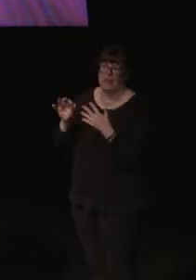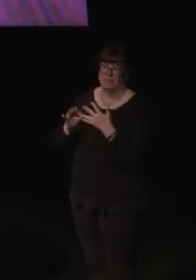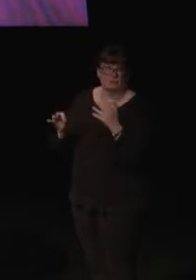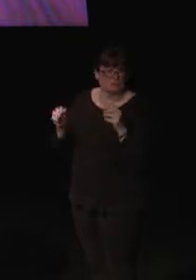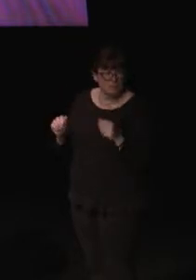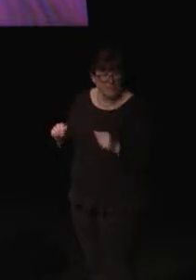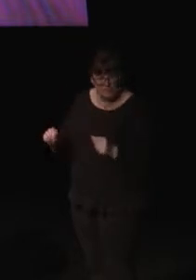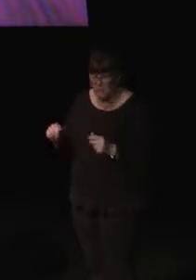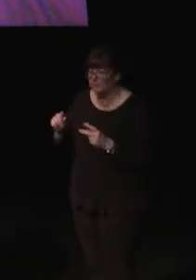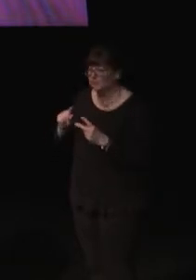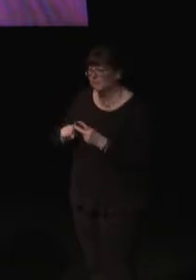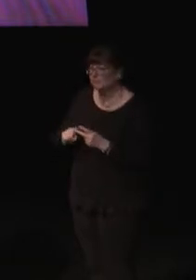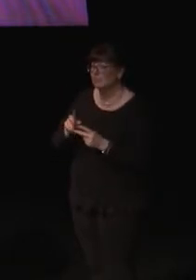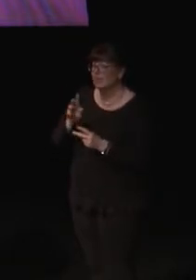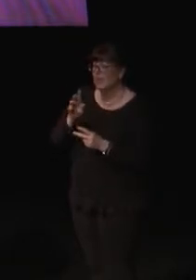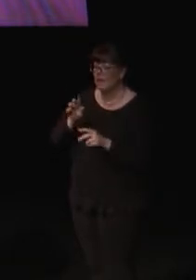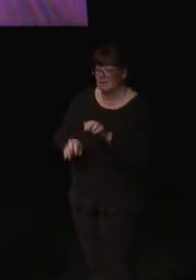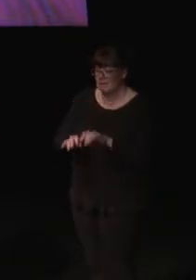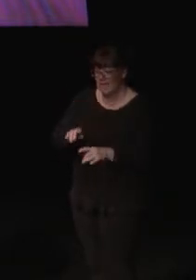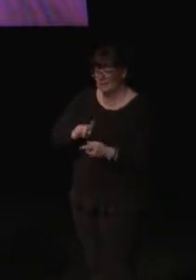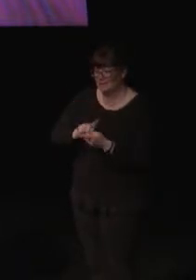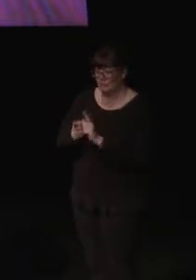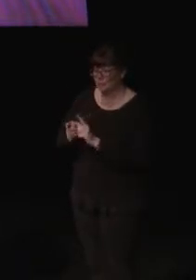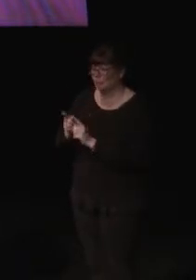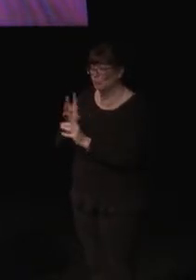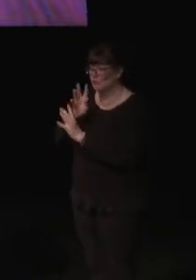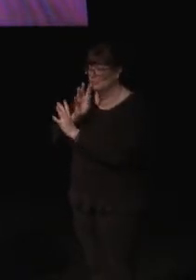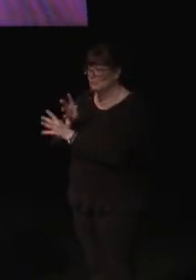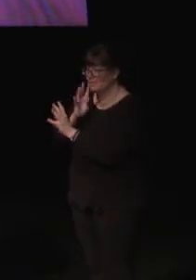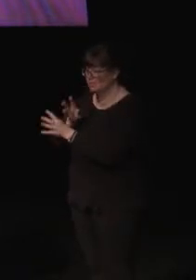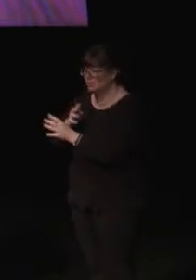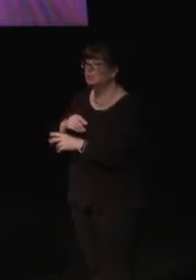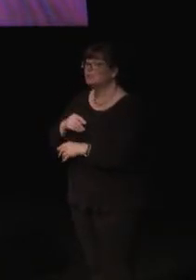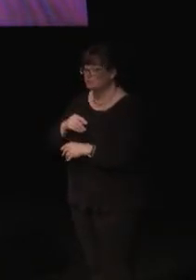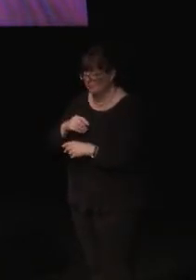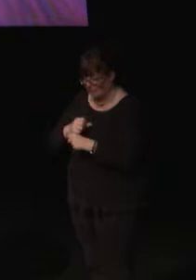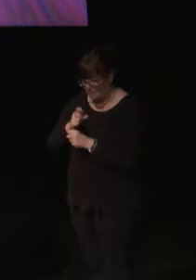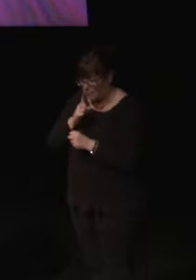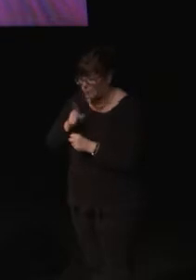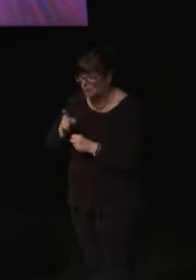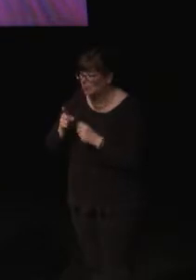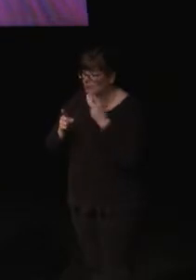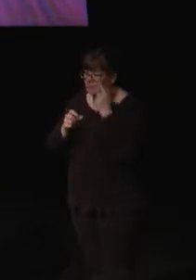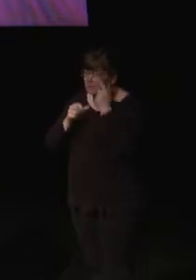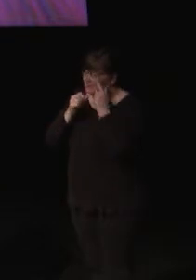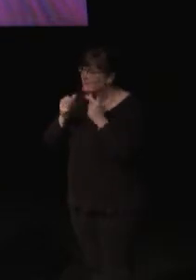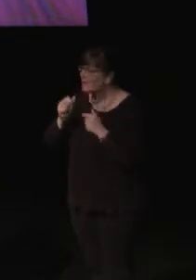If you're doing Text-to-Speech, text input, make sure you go beyond naive keyboard